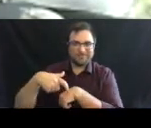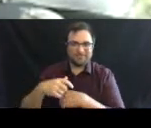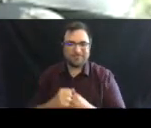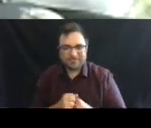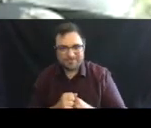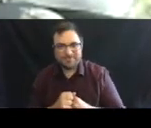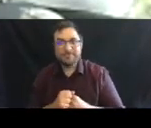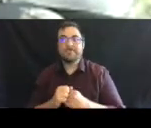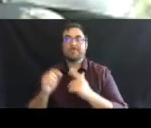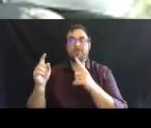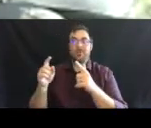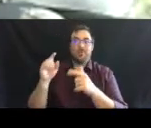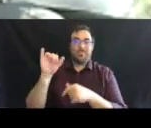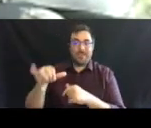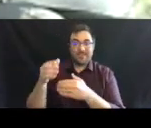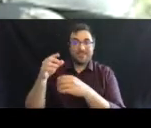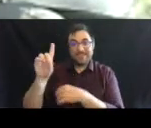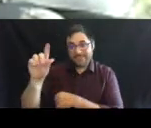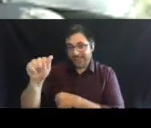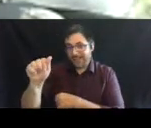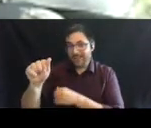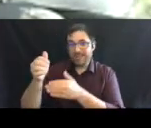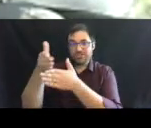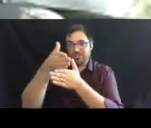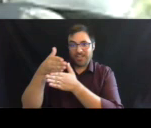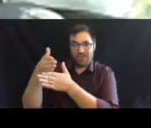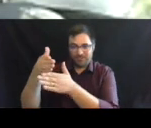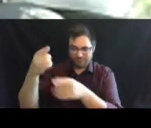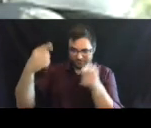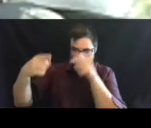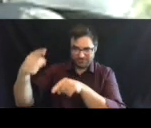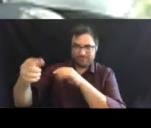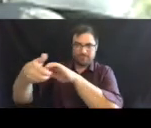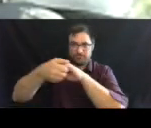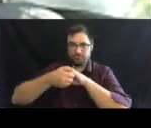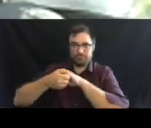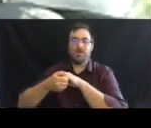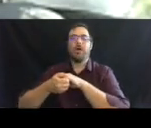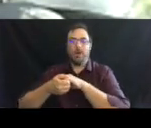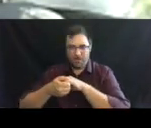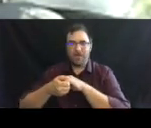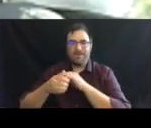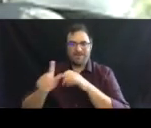because of that data sharing agreement we have been way more helpful to part c programs because